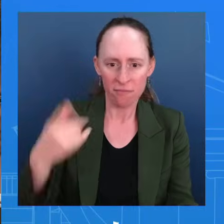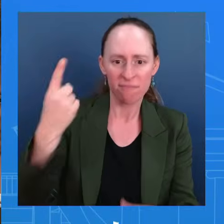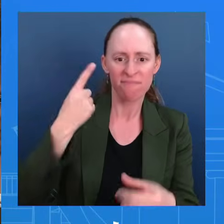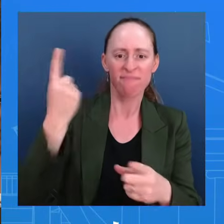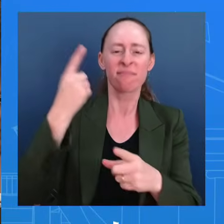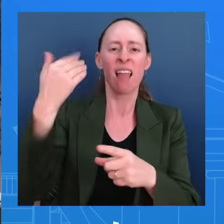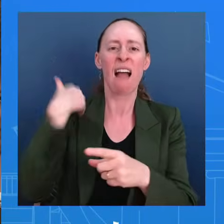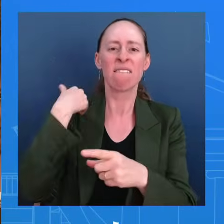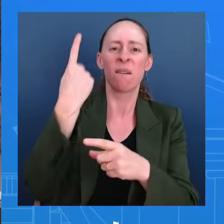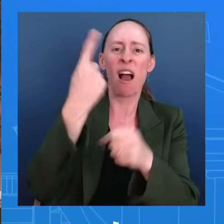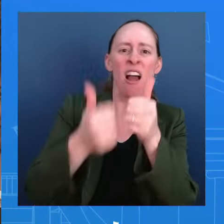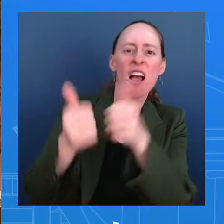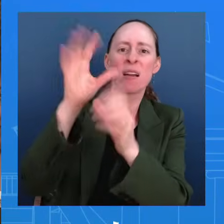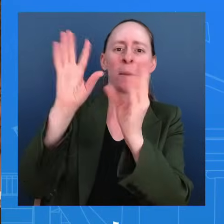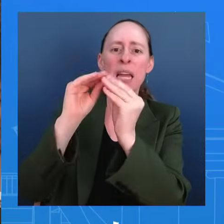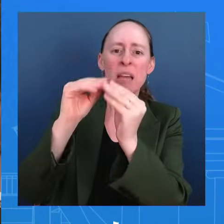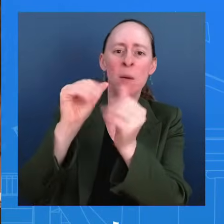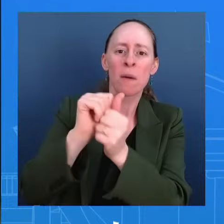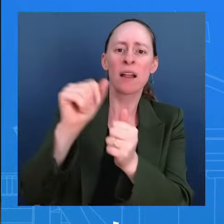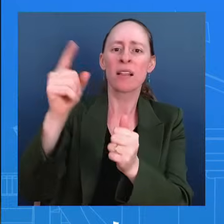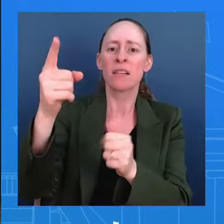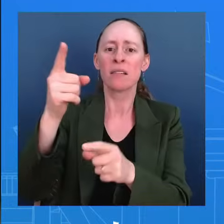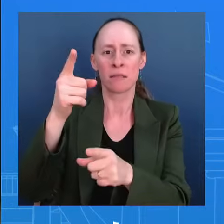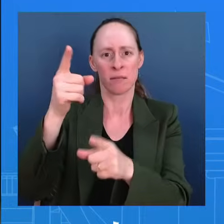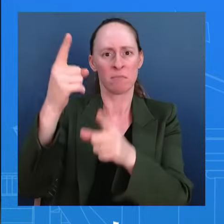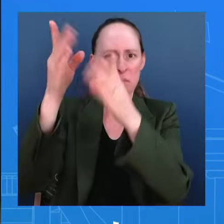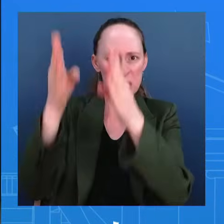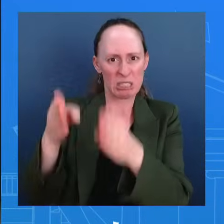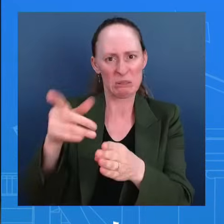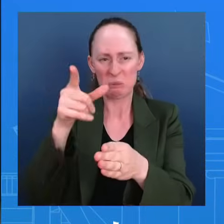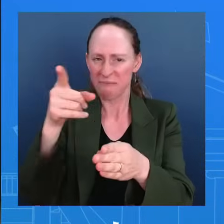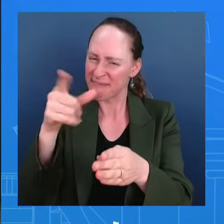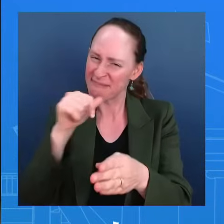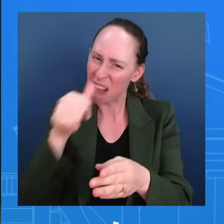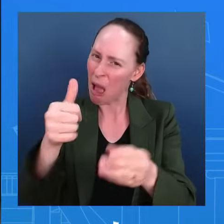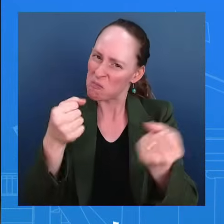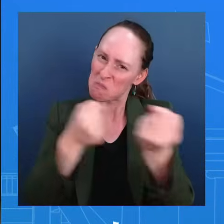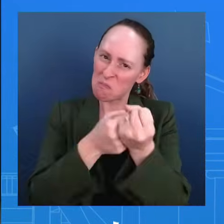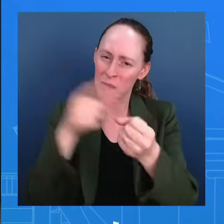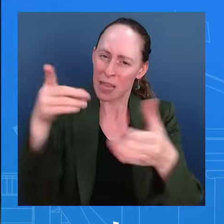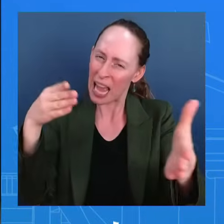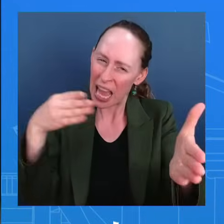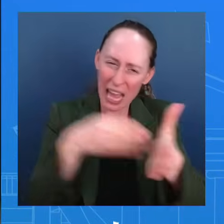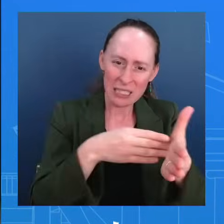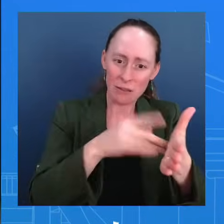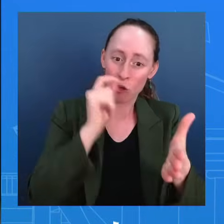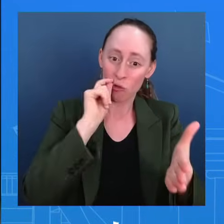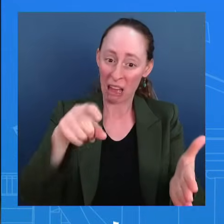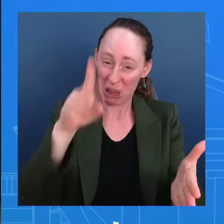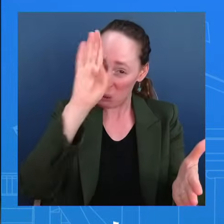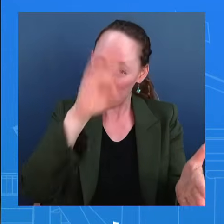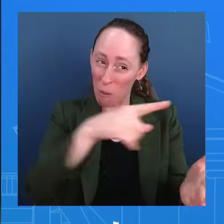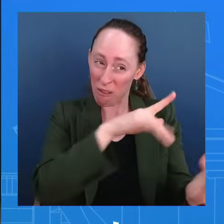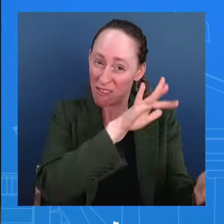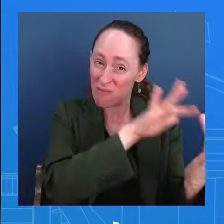Is -- is -- Ms. Jean-Pierre: Look, I'm going to let the for- the former president speak to his calls with world leaders.